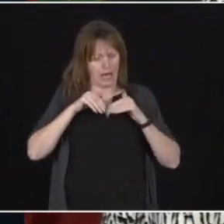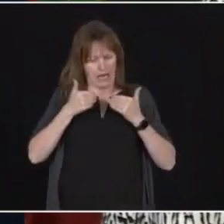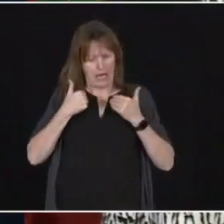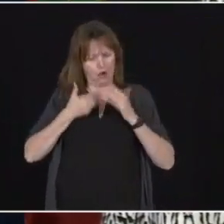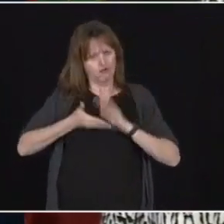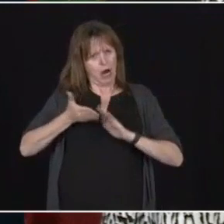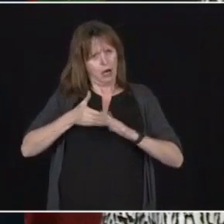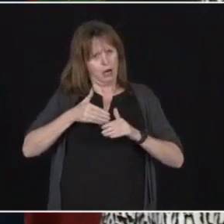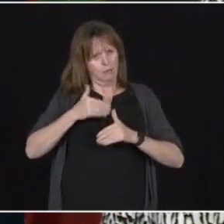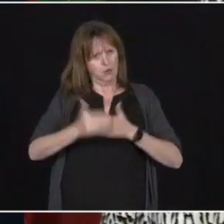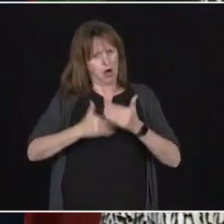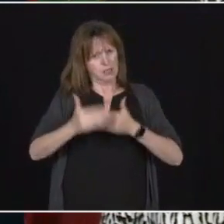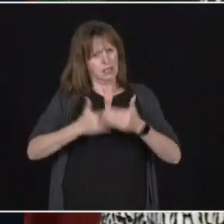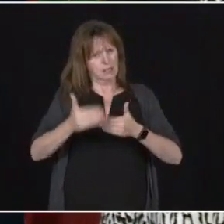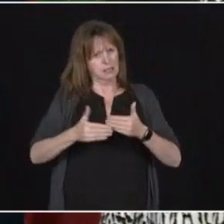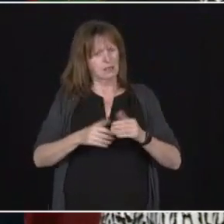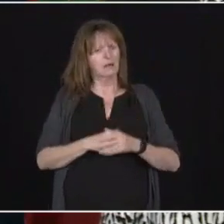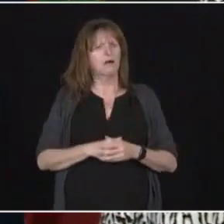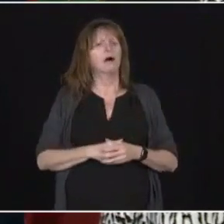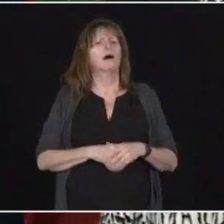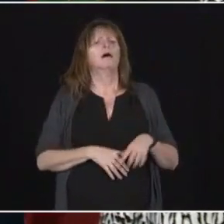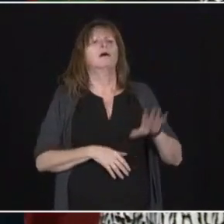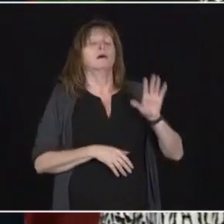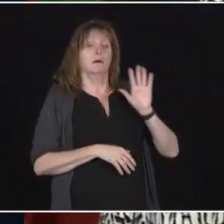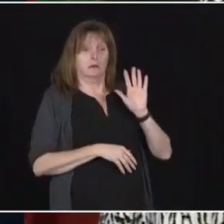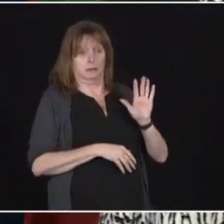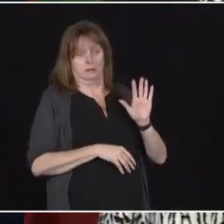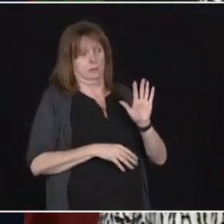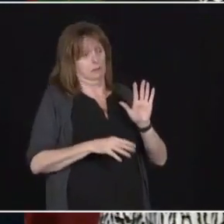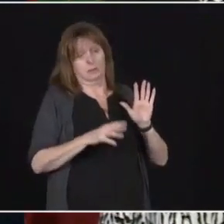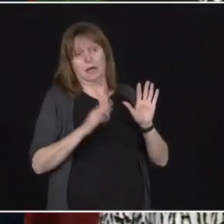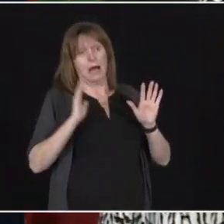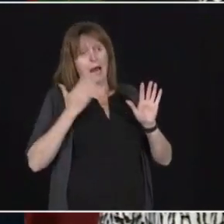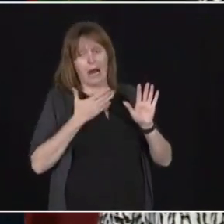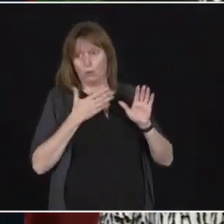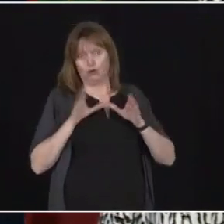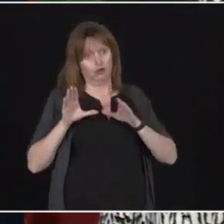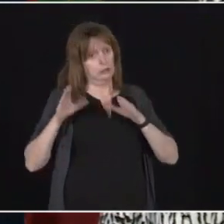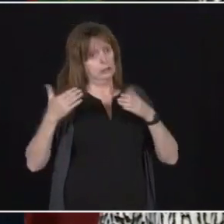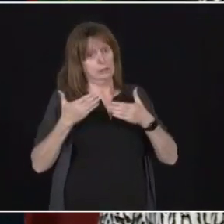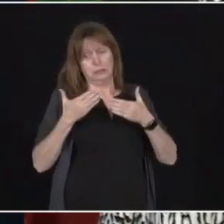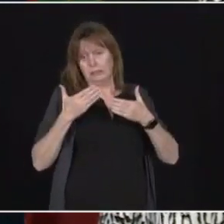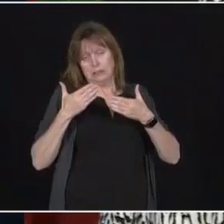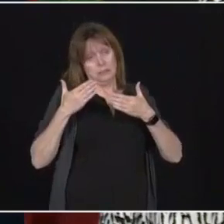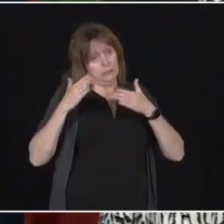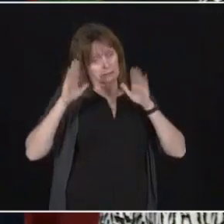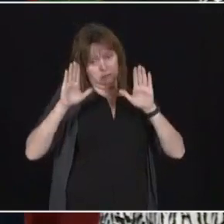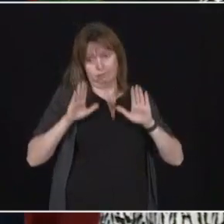fix. What is your reaction to that, P Mary? Well, I feel we have a great management team.